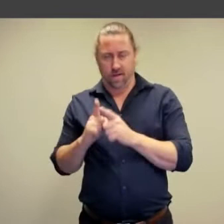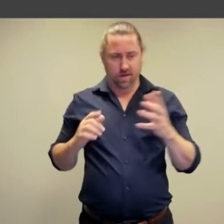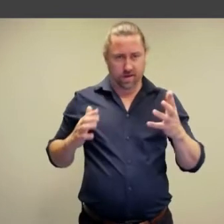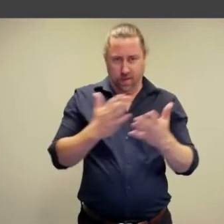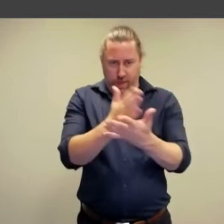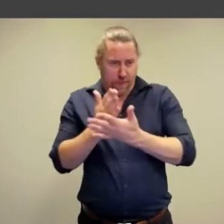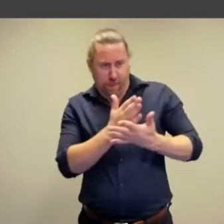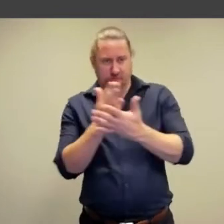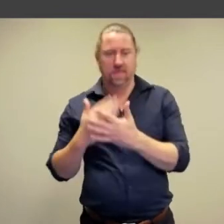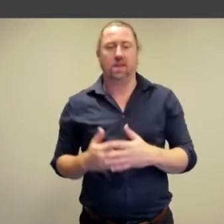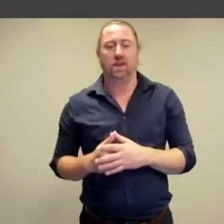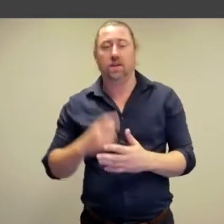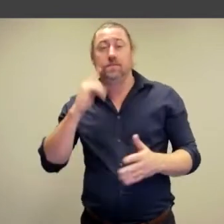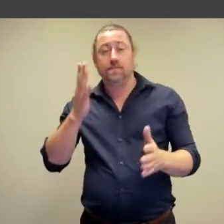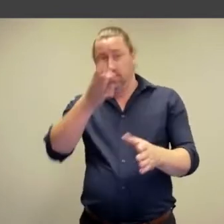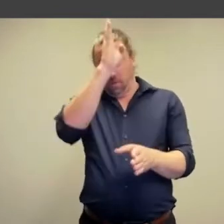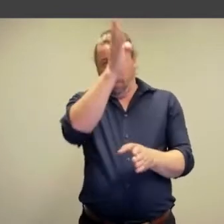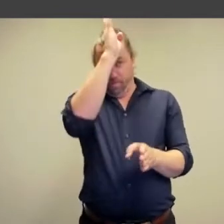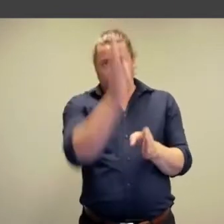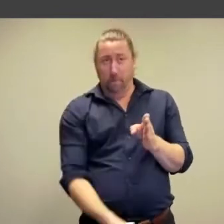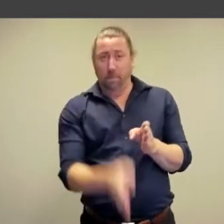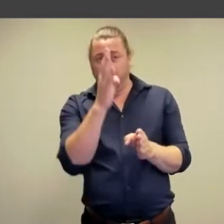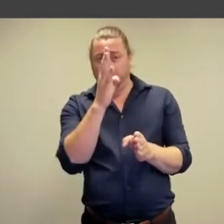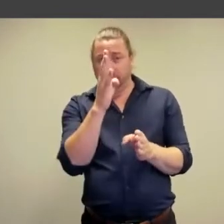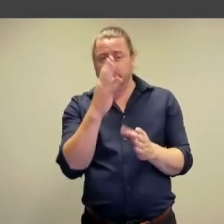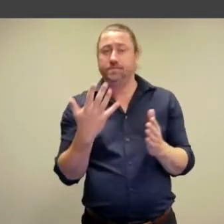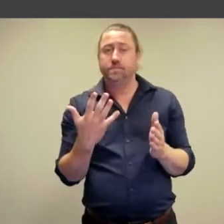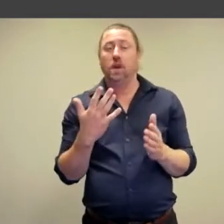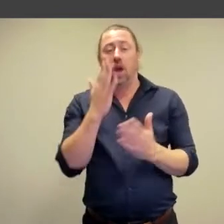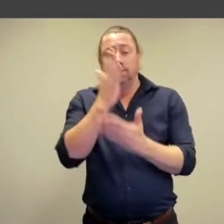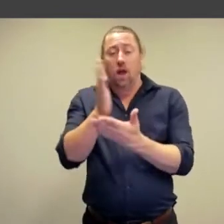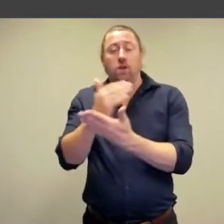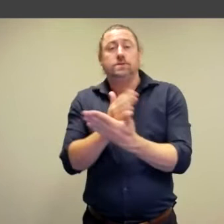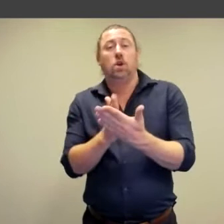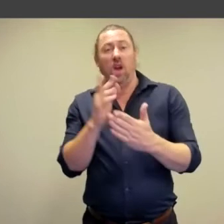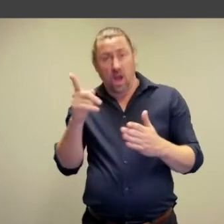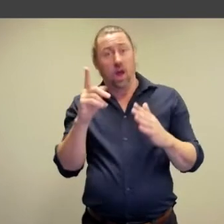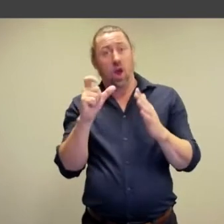Slashing and slicing is very common to